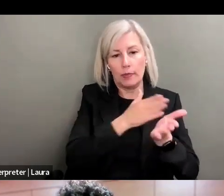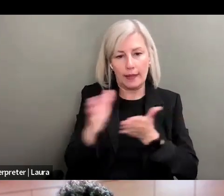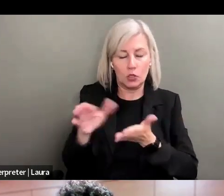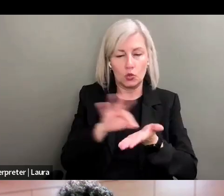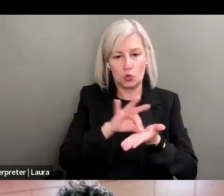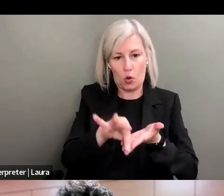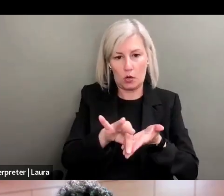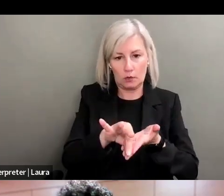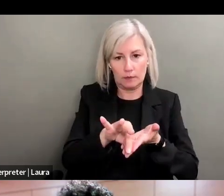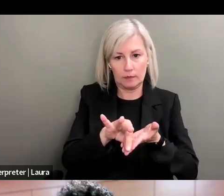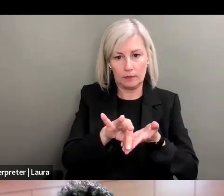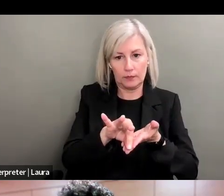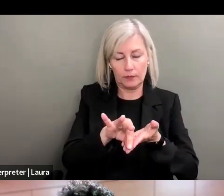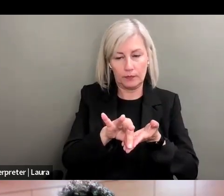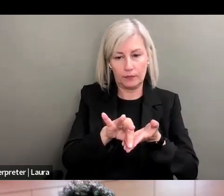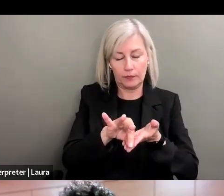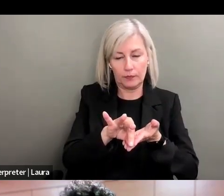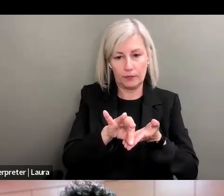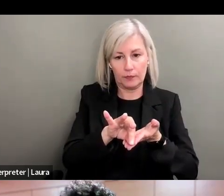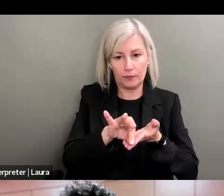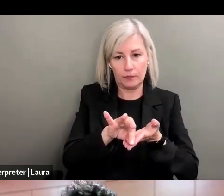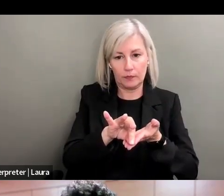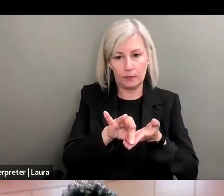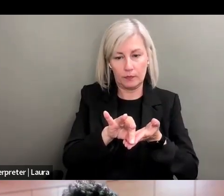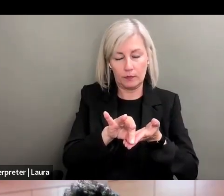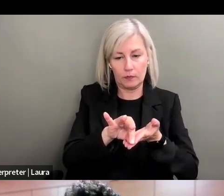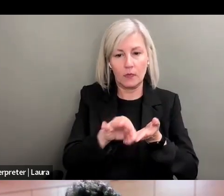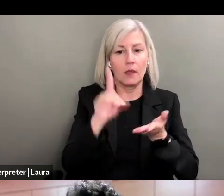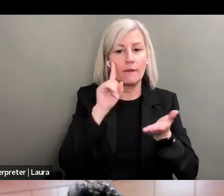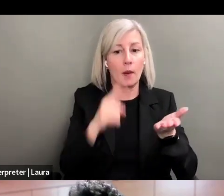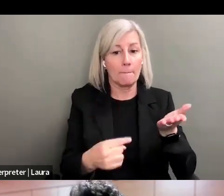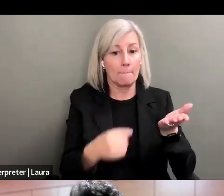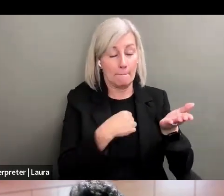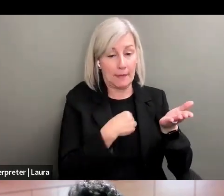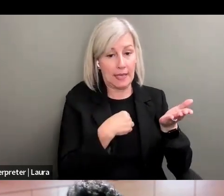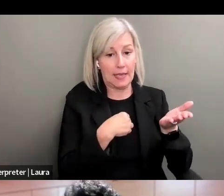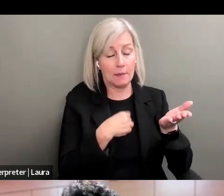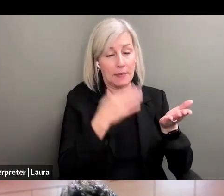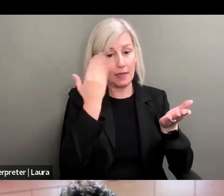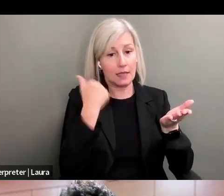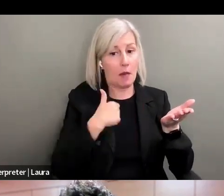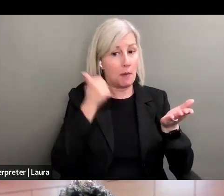I think for me personally being an audiologist, it's sometimes hard for me to